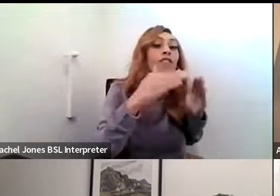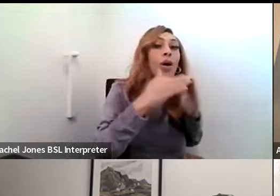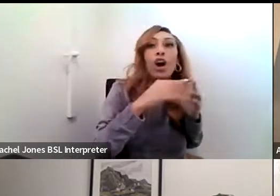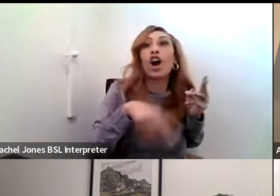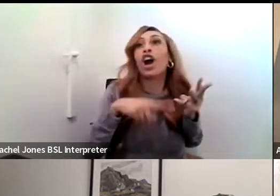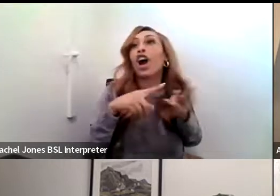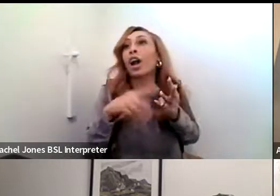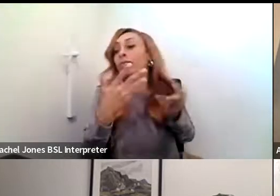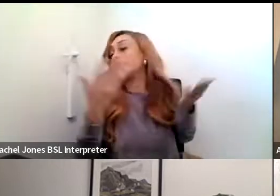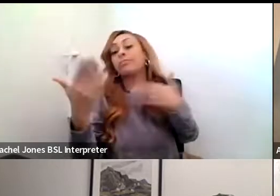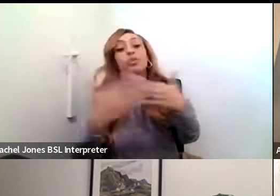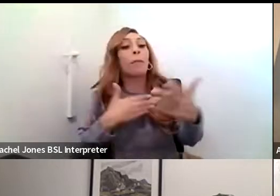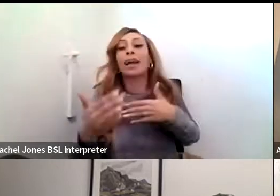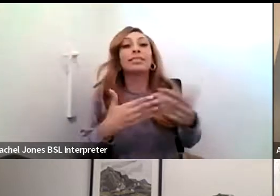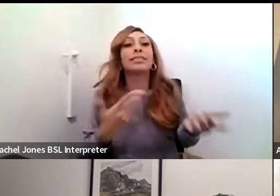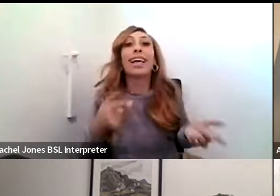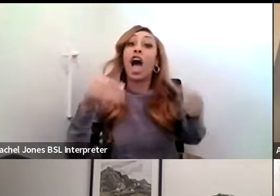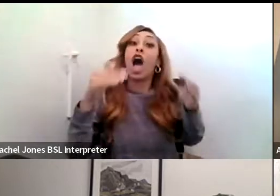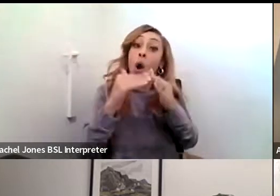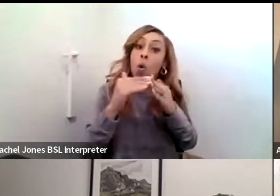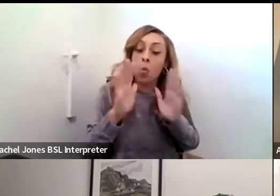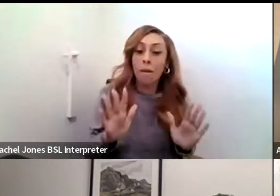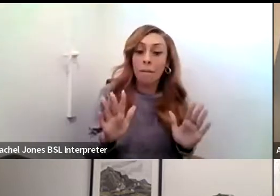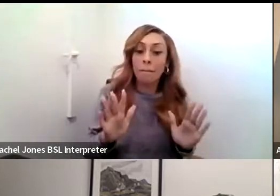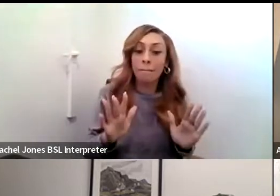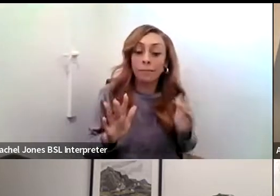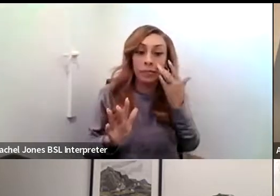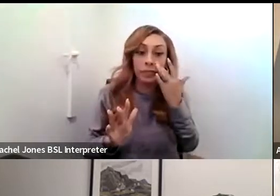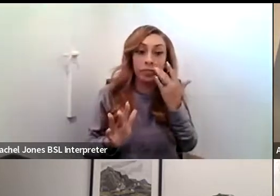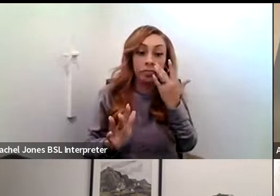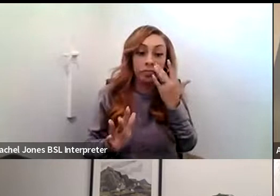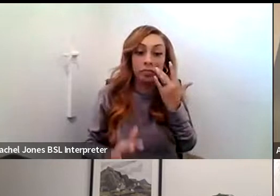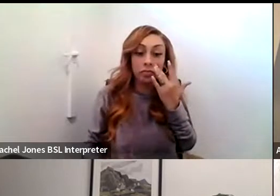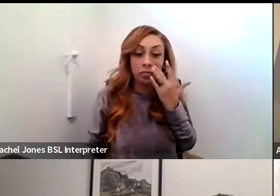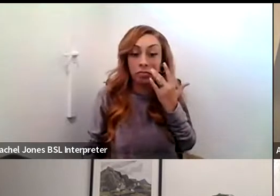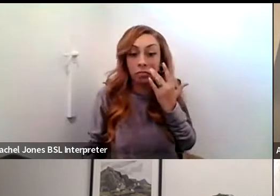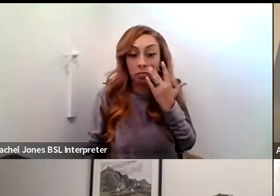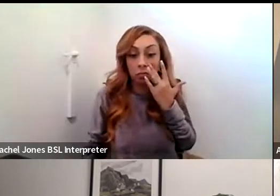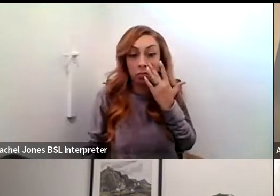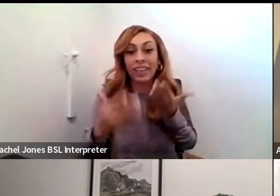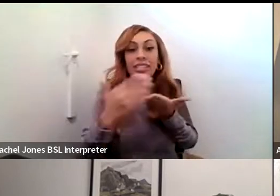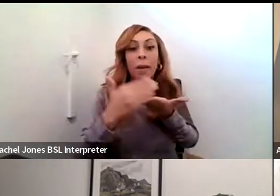so be it. If that's at home, so be it. And I think this is part of kind of the bigger picture